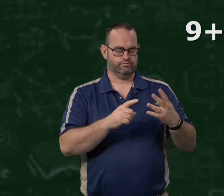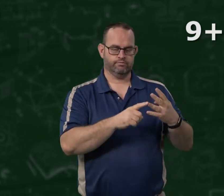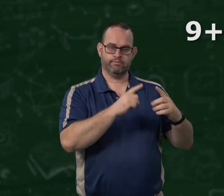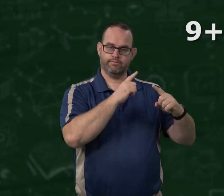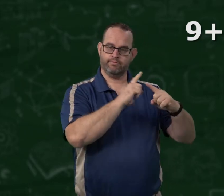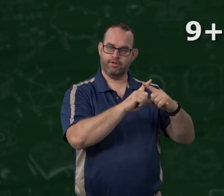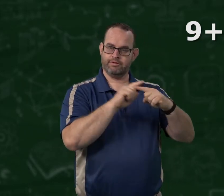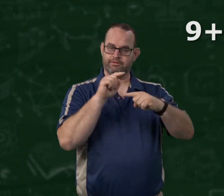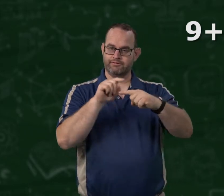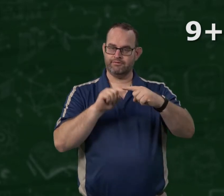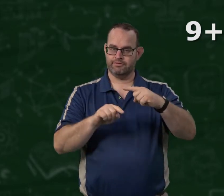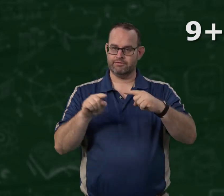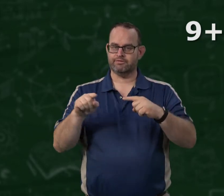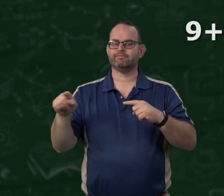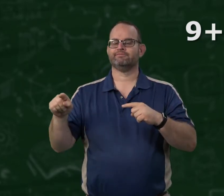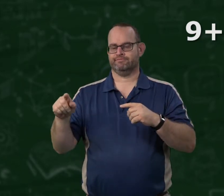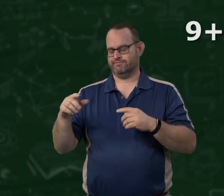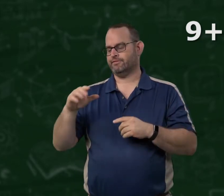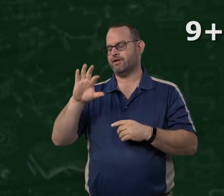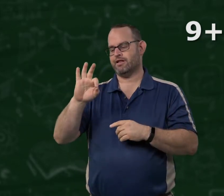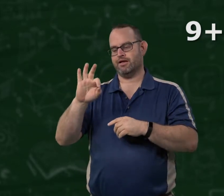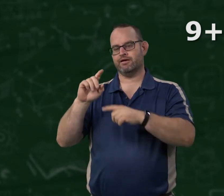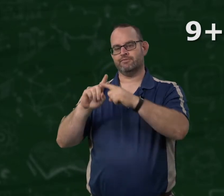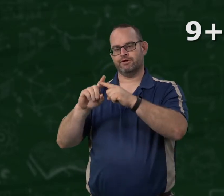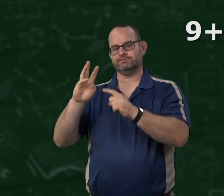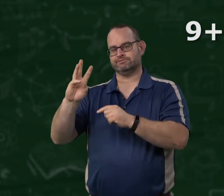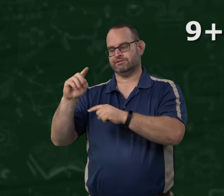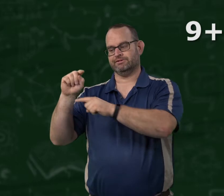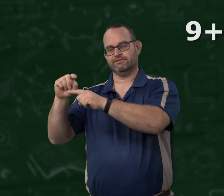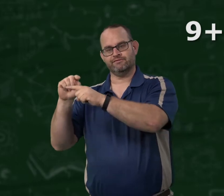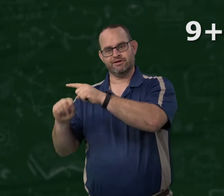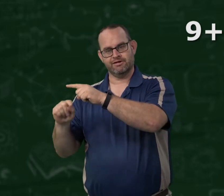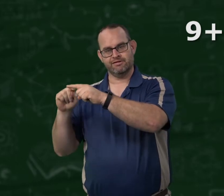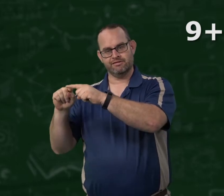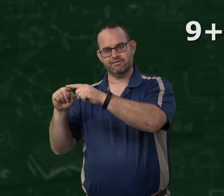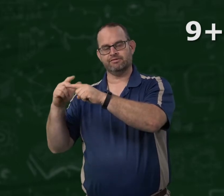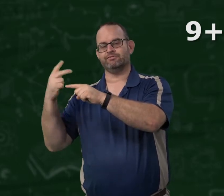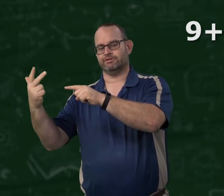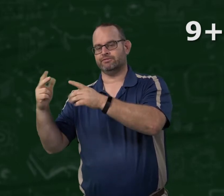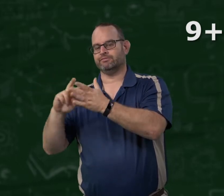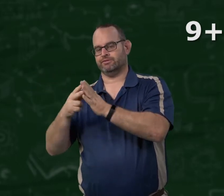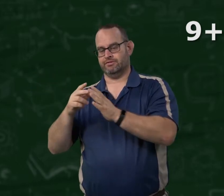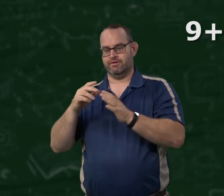Then we look for multiplication and division, which we do have in 6÷3.